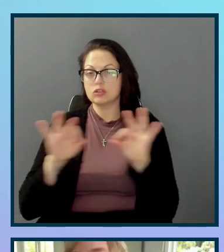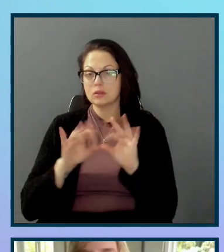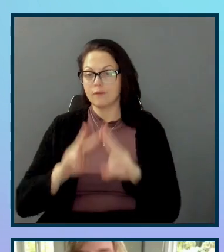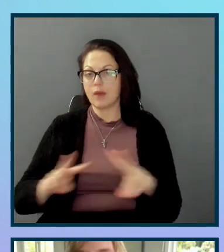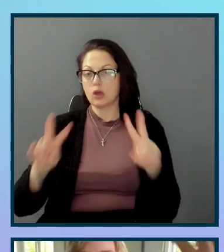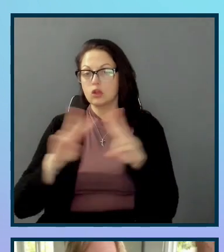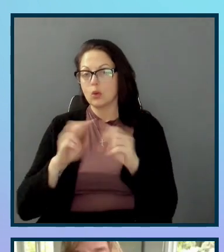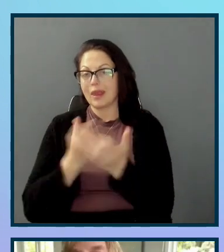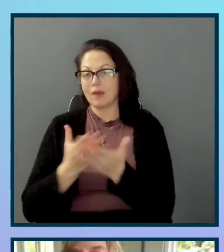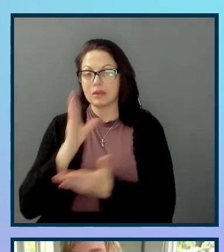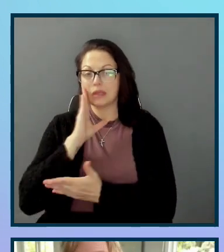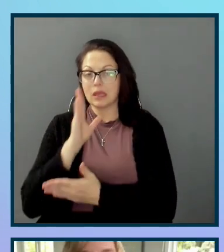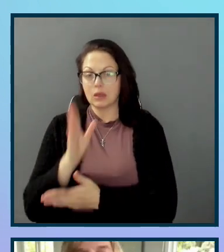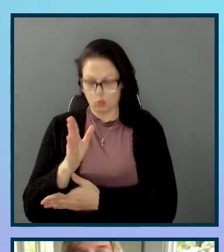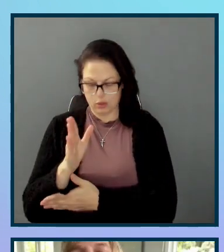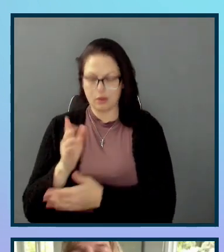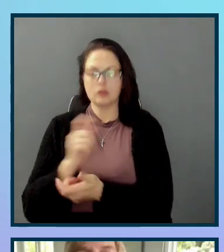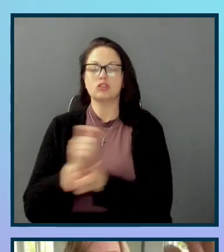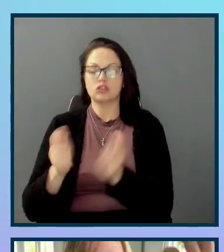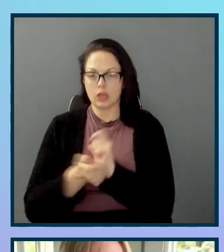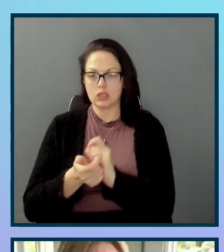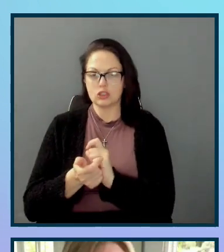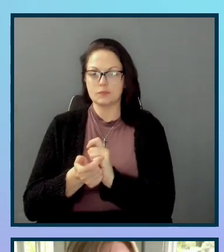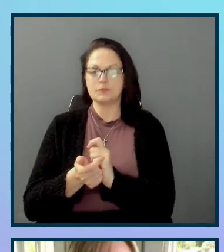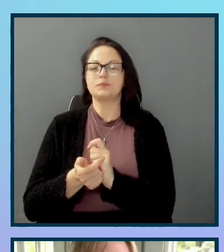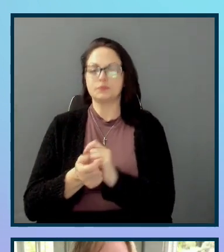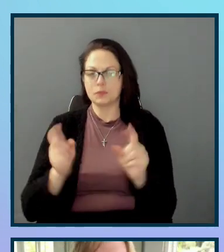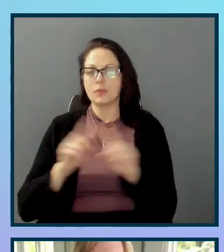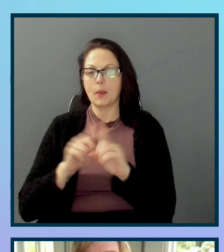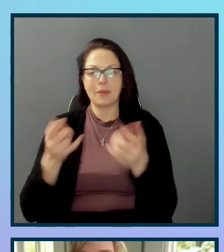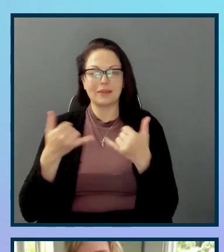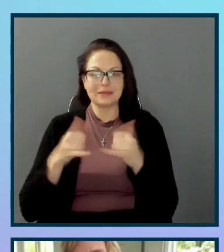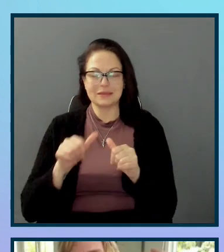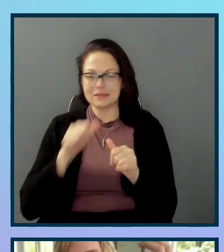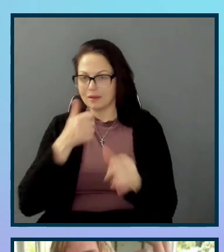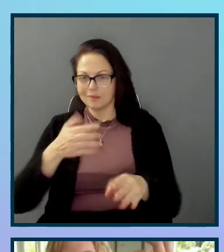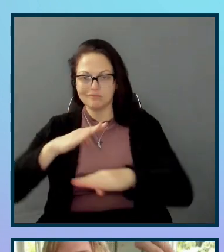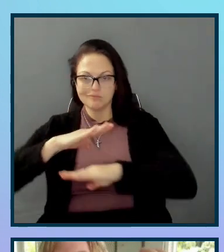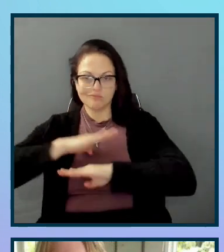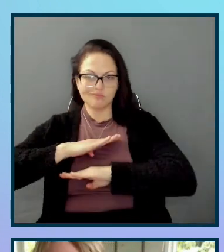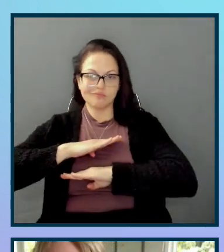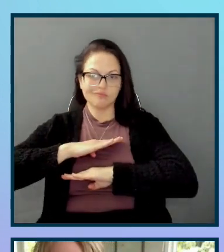Great, CSS, that's wonderful, but that still doesn't get us there. Actually, it's this thing called SASS,